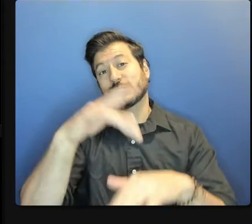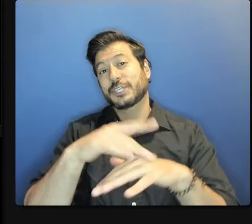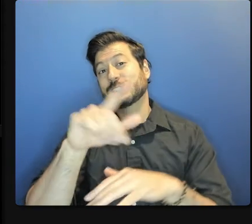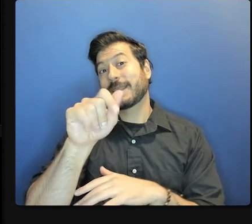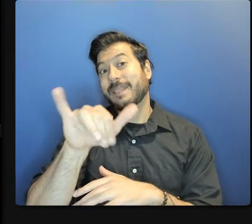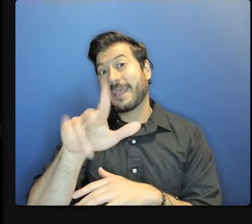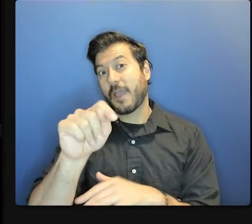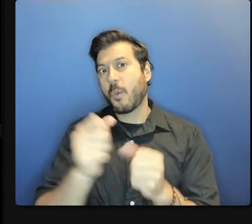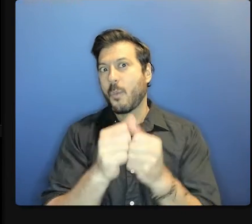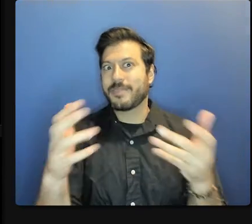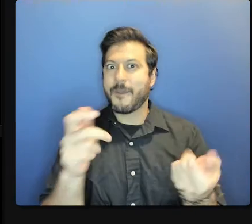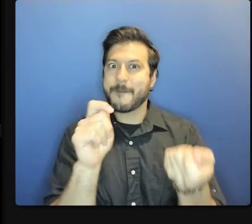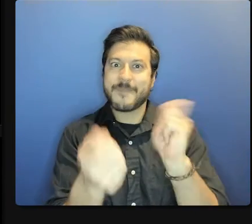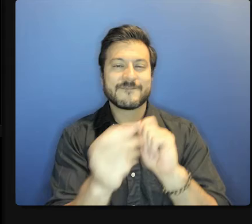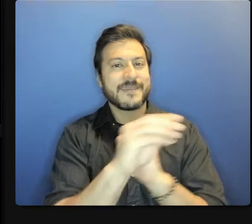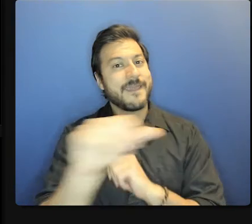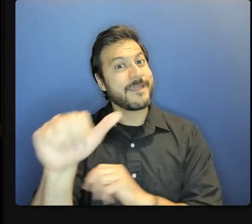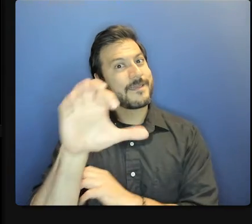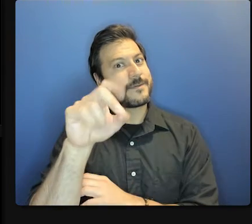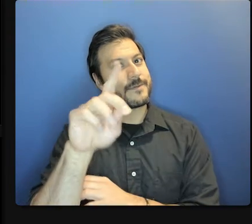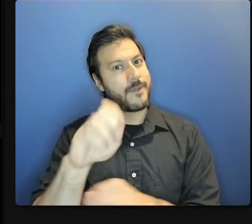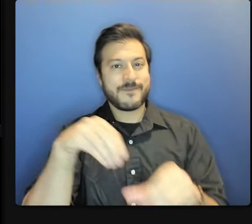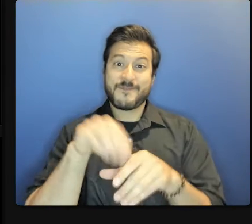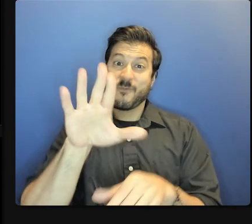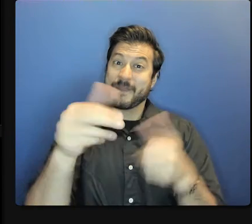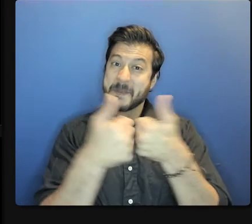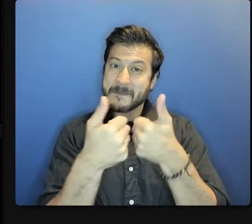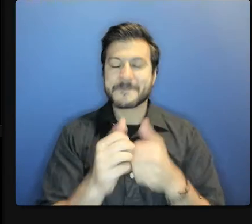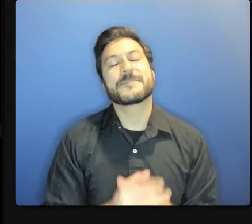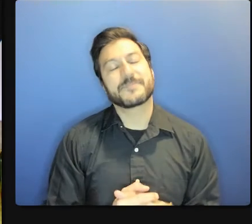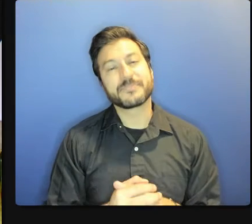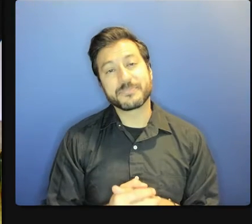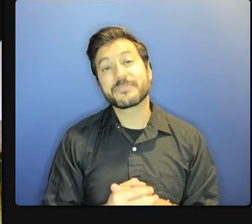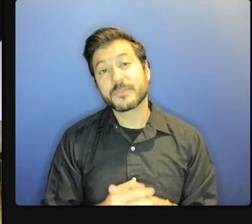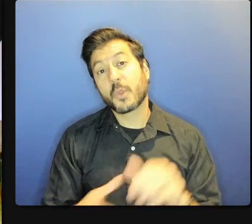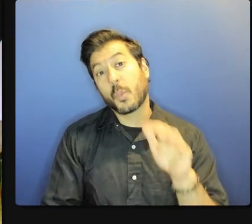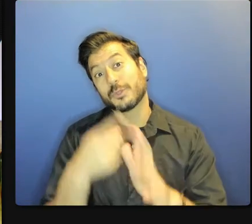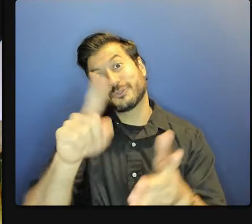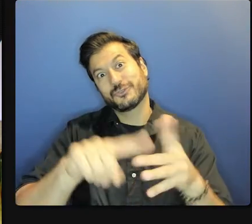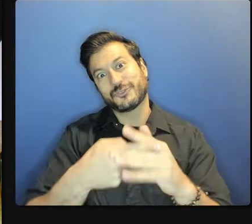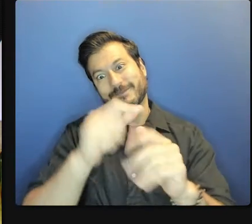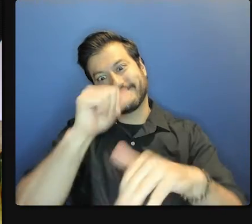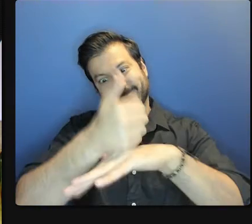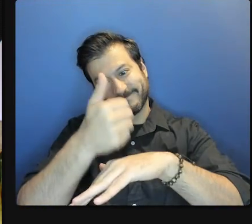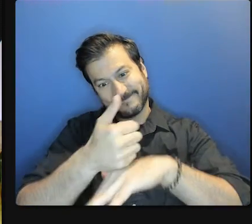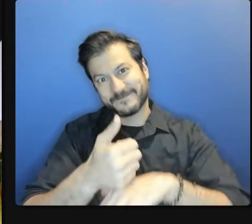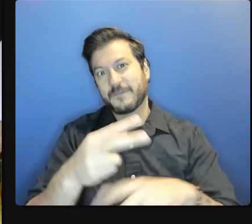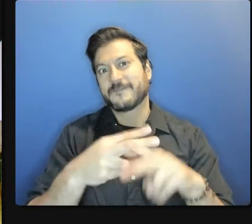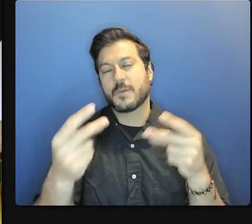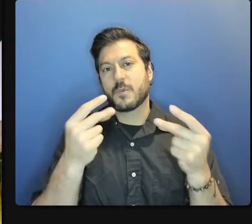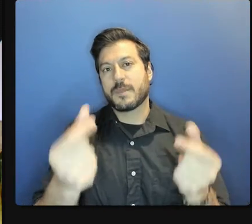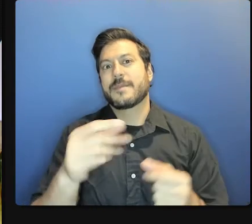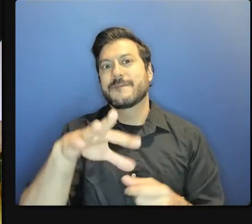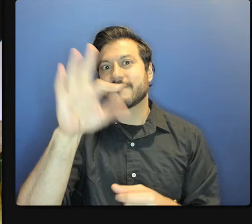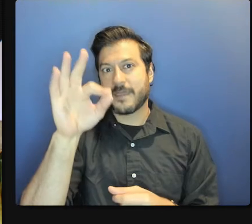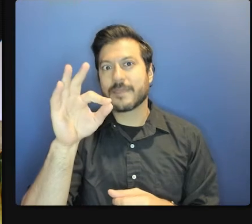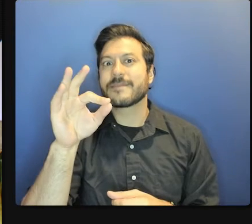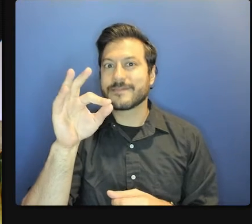on your touch layout, again, without modifying any code in your game. Once you get started building touch layouts, you'll probably quickly find